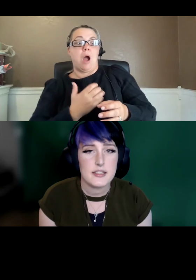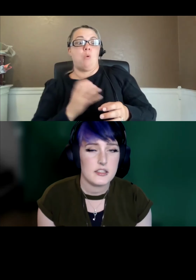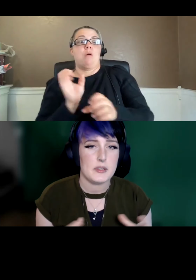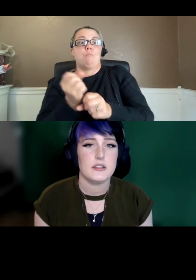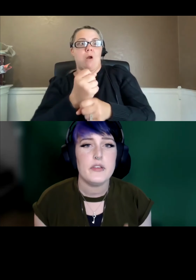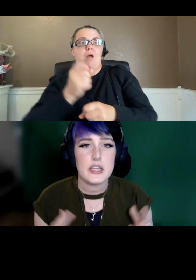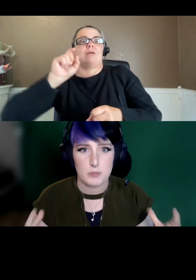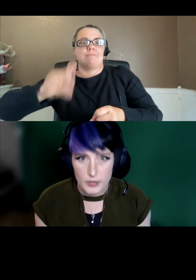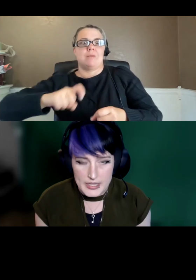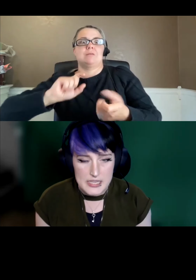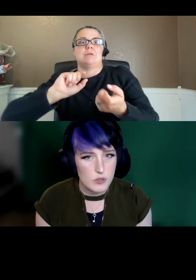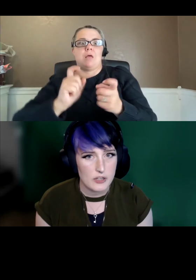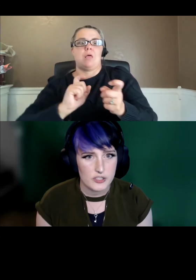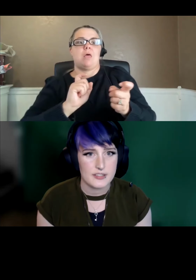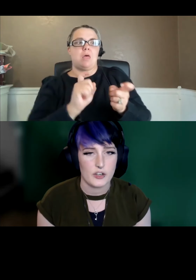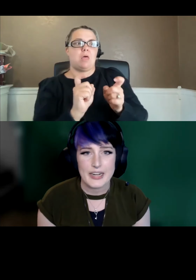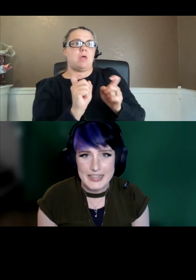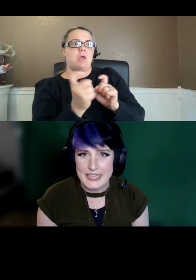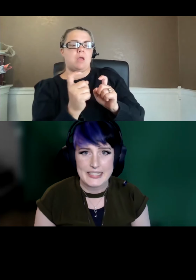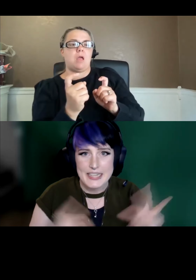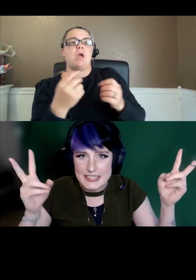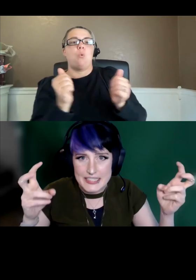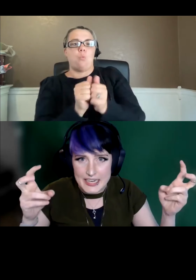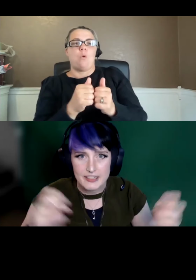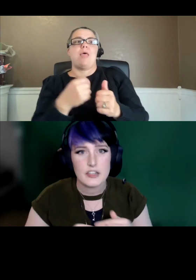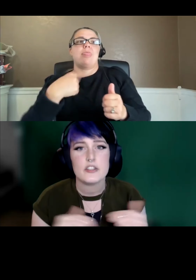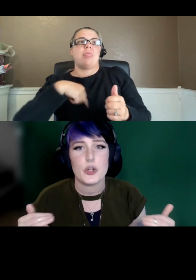design system is living and breathing, you can't just consider anything, it's not "done". There is